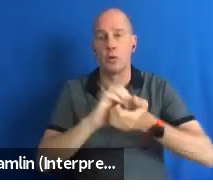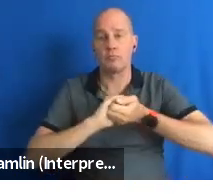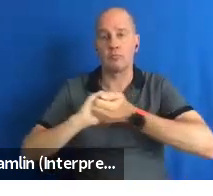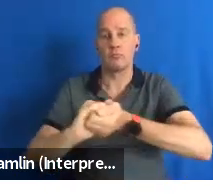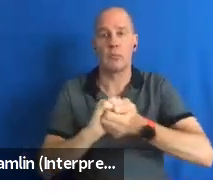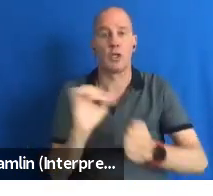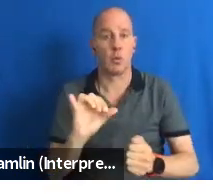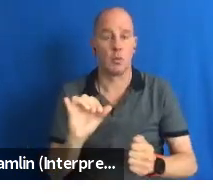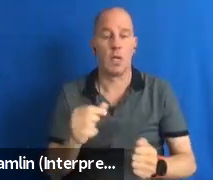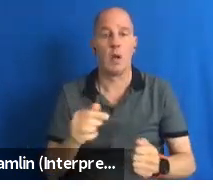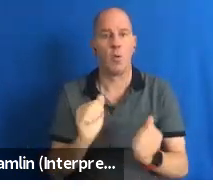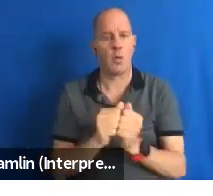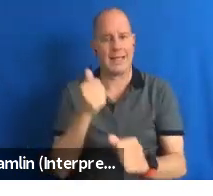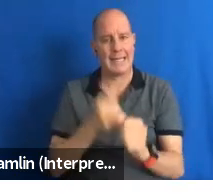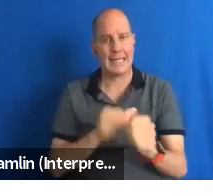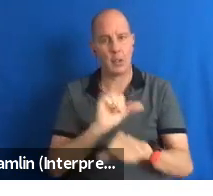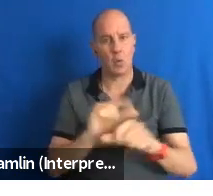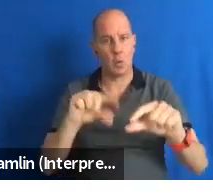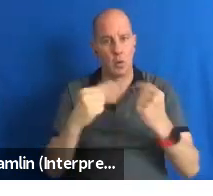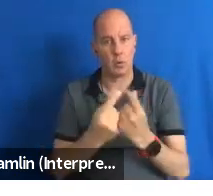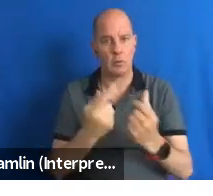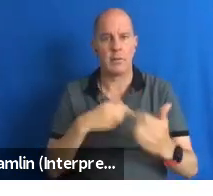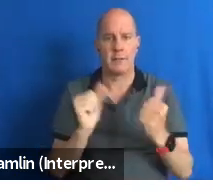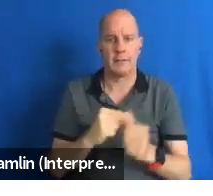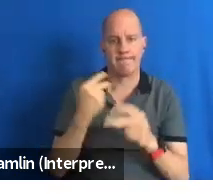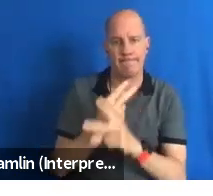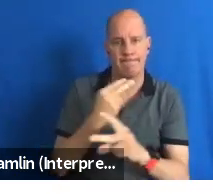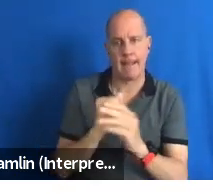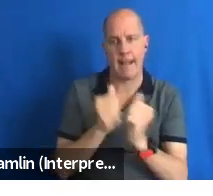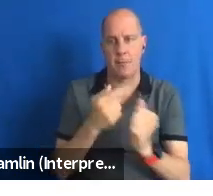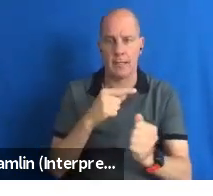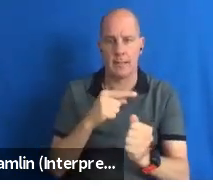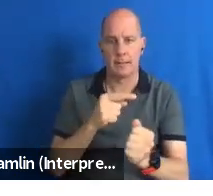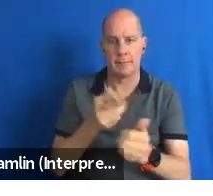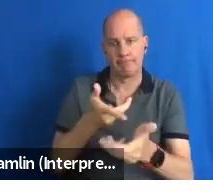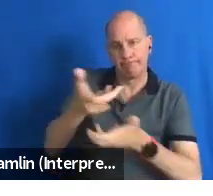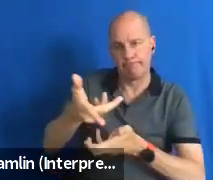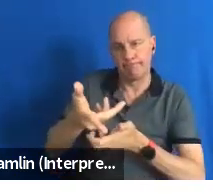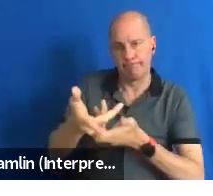groups, we try to see how we can engage with disability stakeholders to increase... to